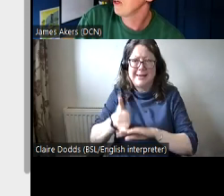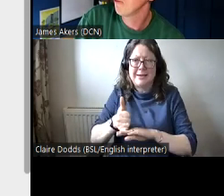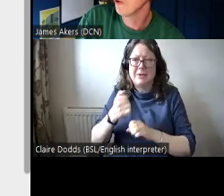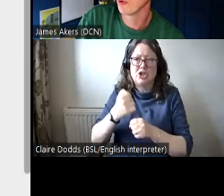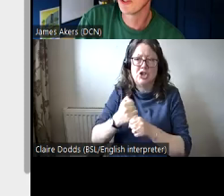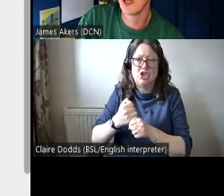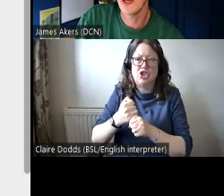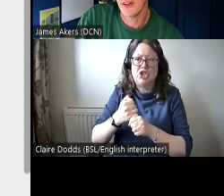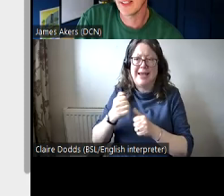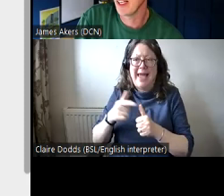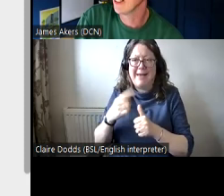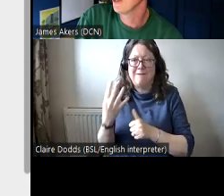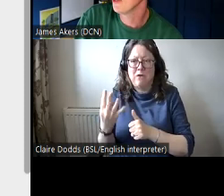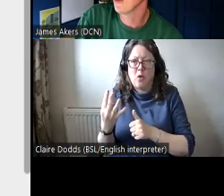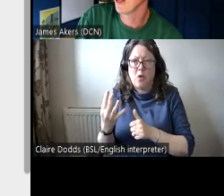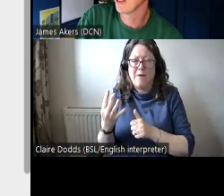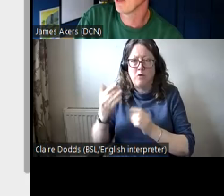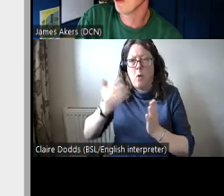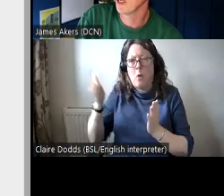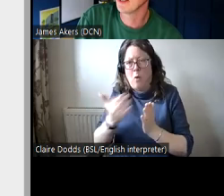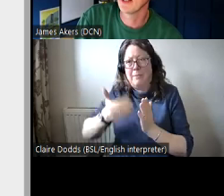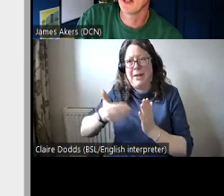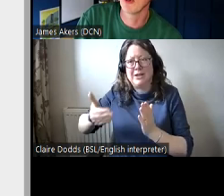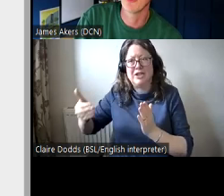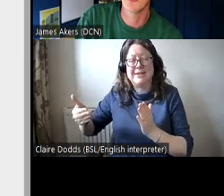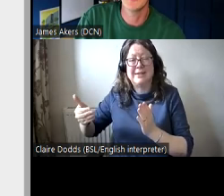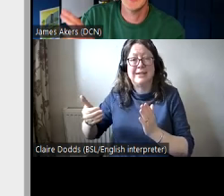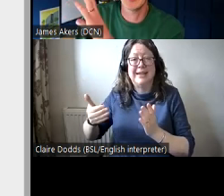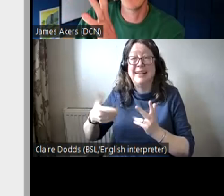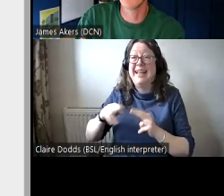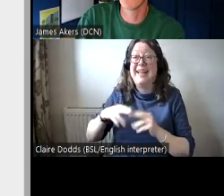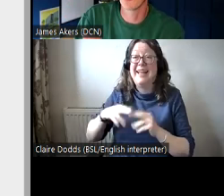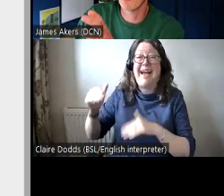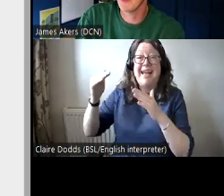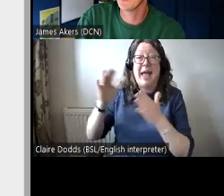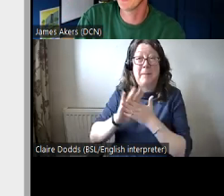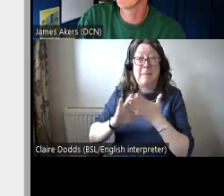If you want to look at that data, you can then click view data. What it will do is take you to one of the pages,